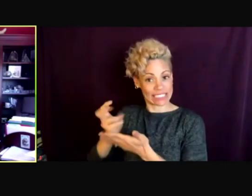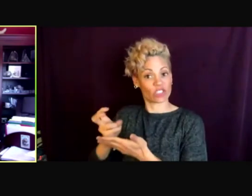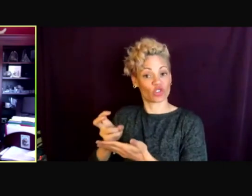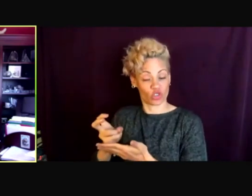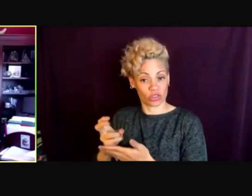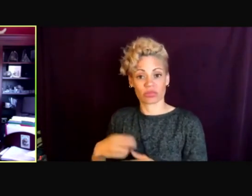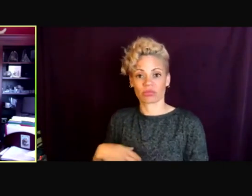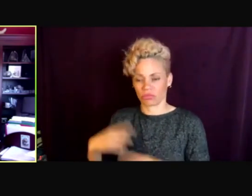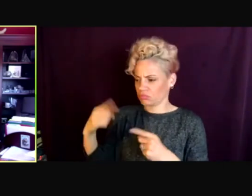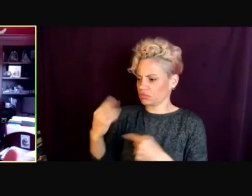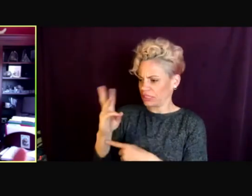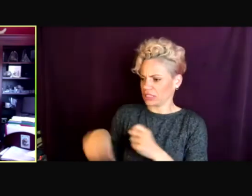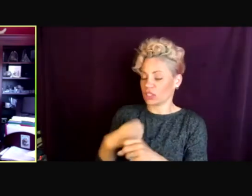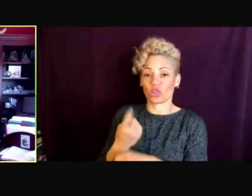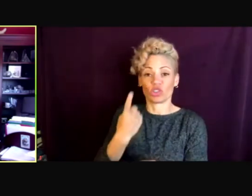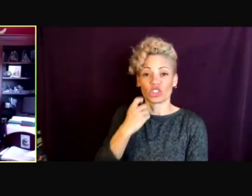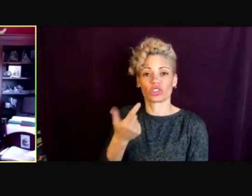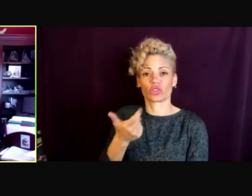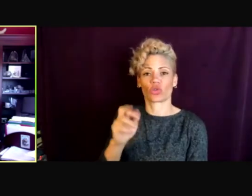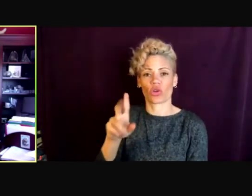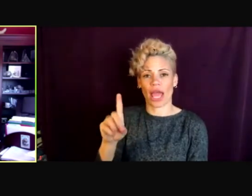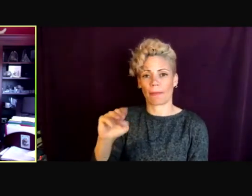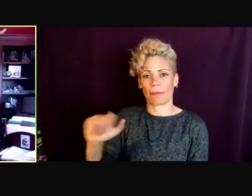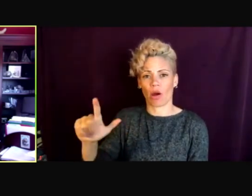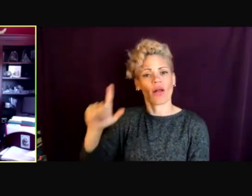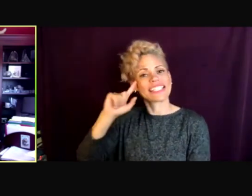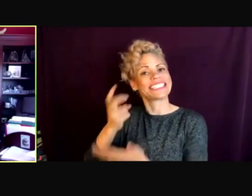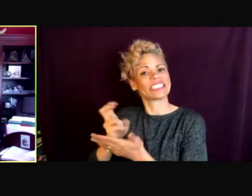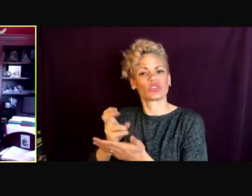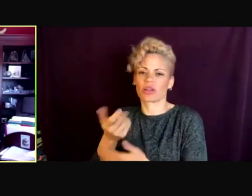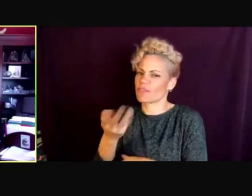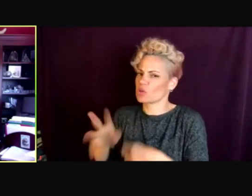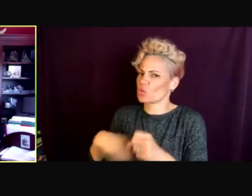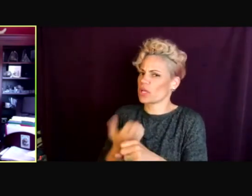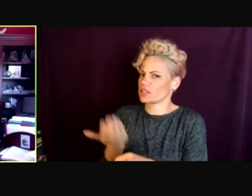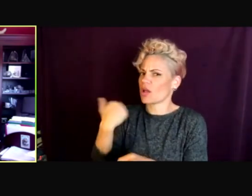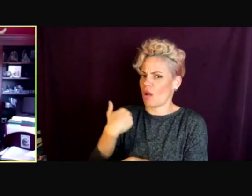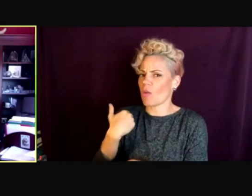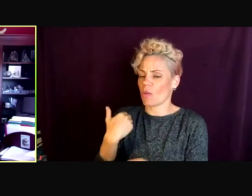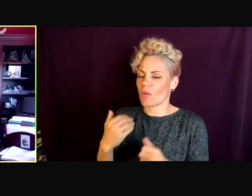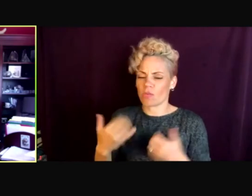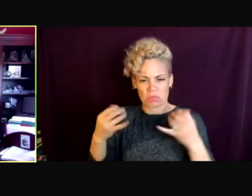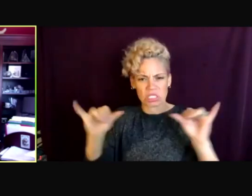I just had a grand mal seizure a few weeks ago. I can't do certain things,